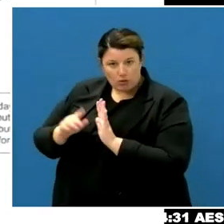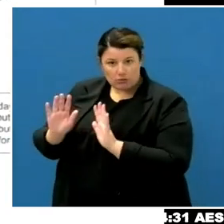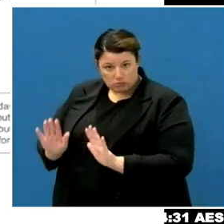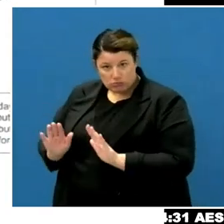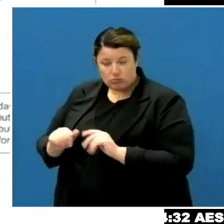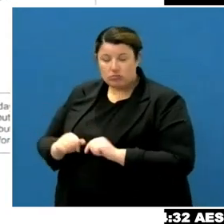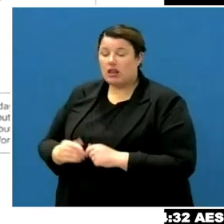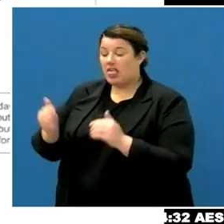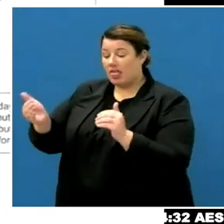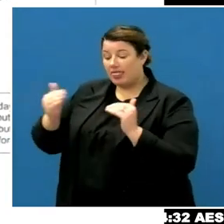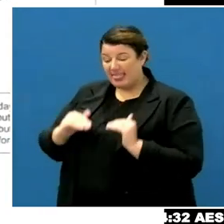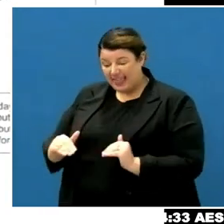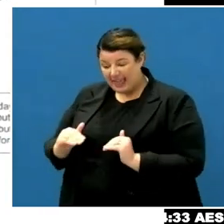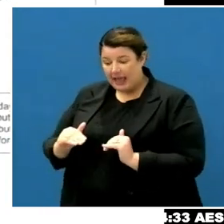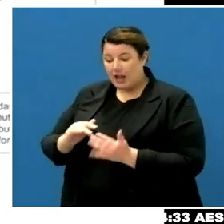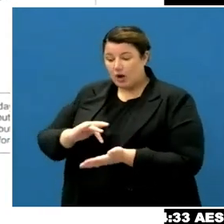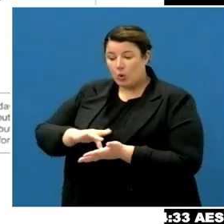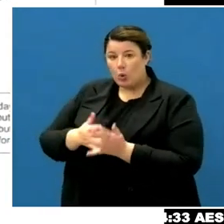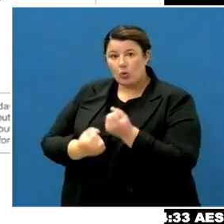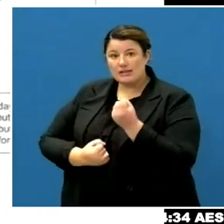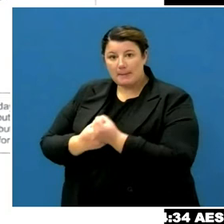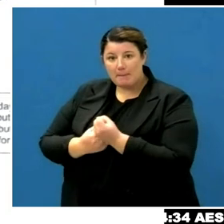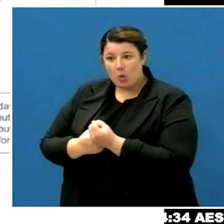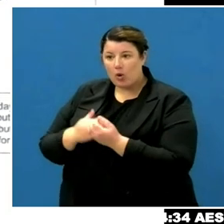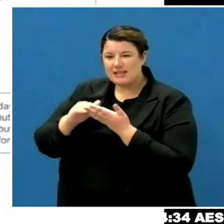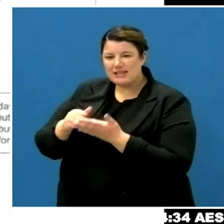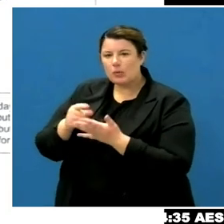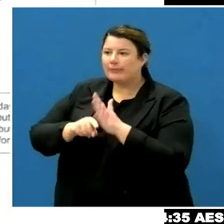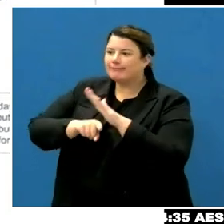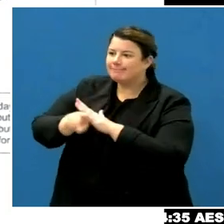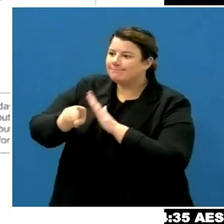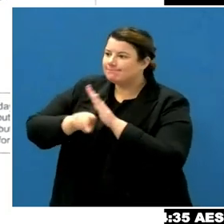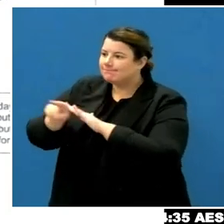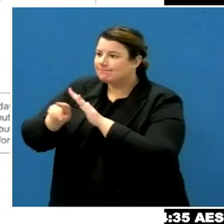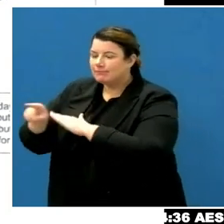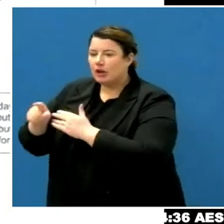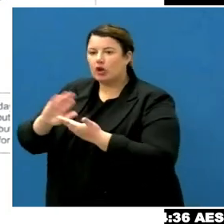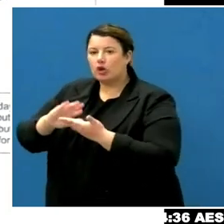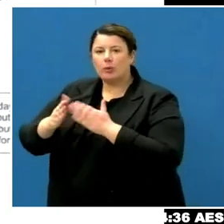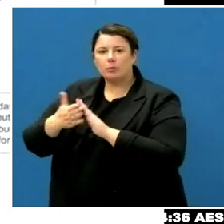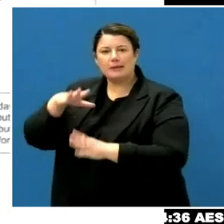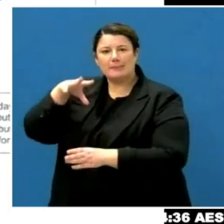"Core supports assistance with social and community participation." You understood that to be the day program.